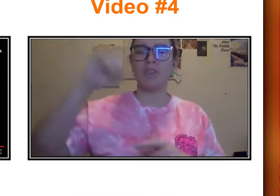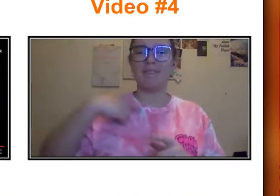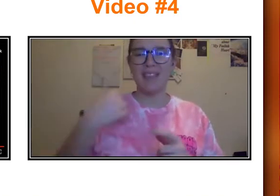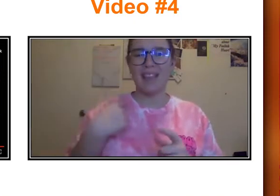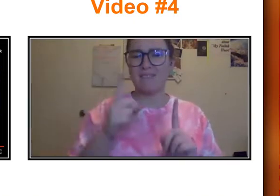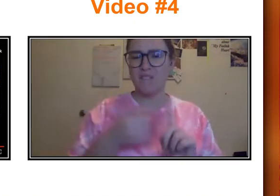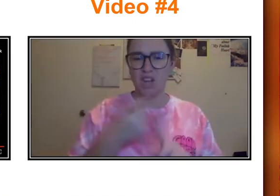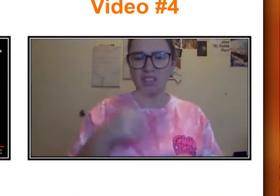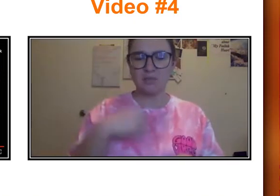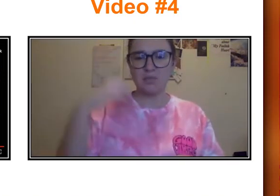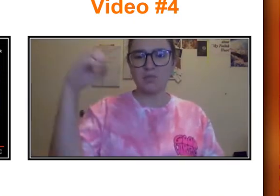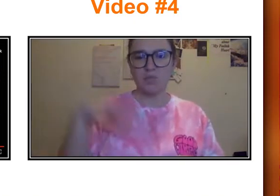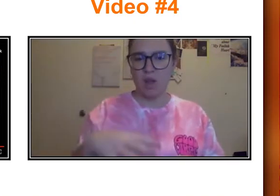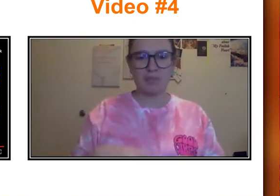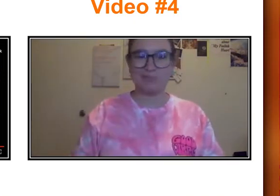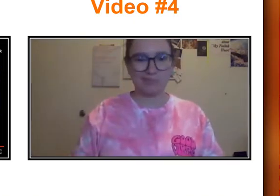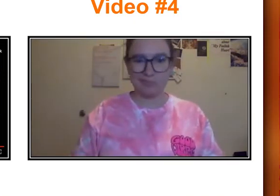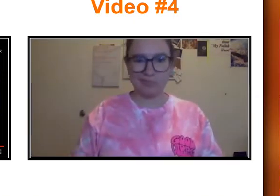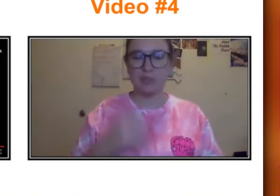because of how it dropped, with the air flow.